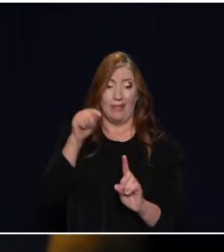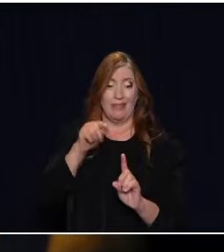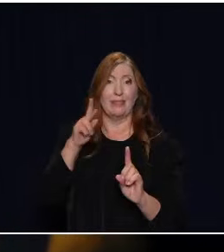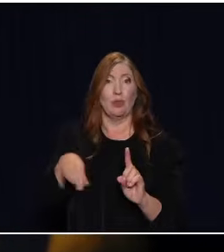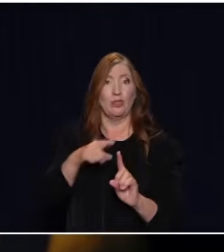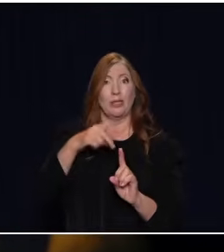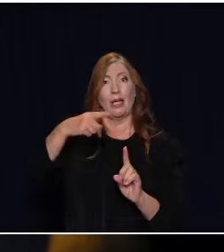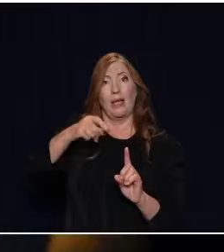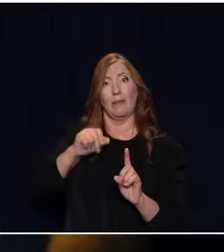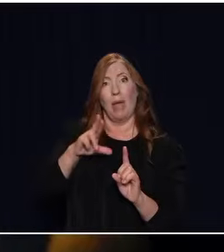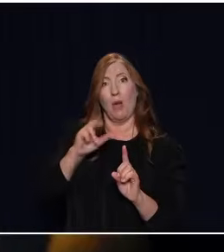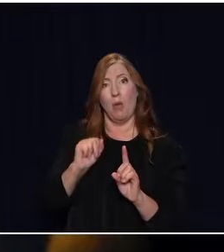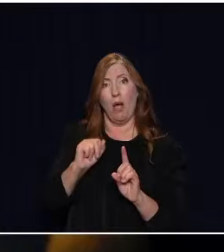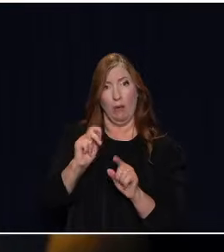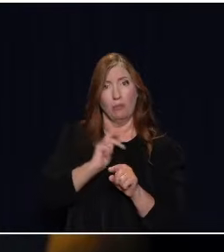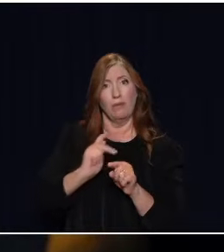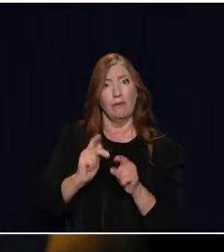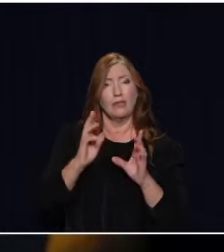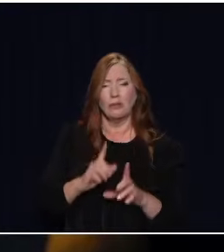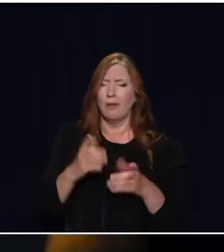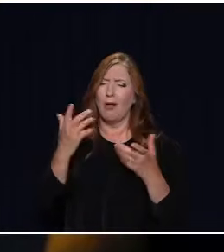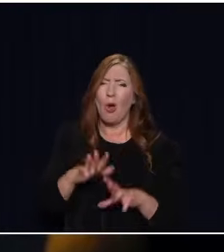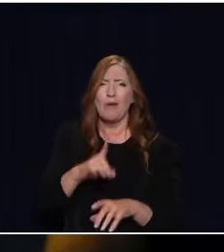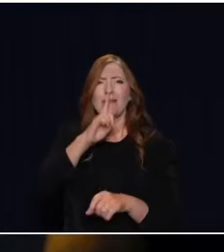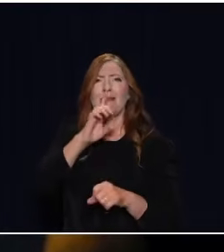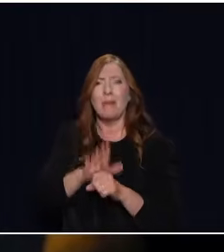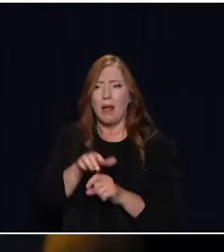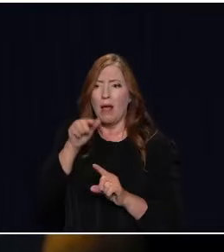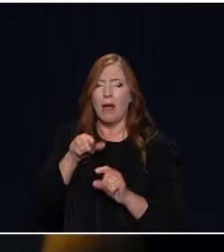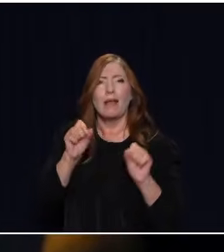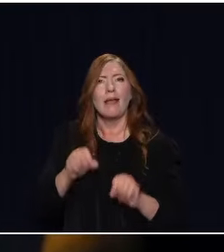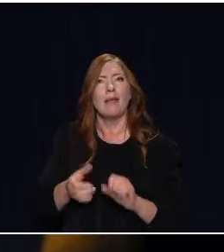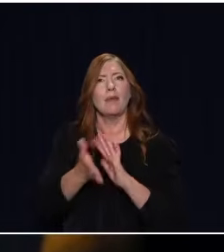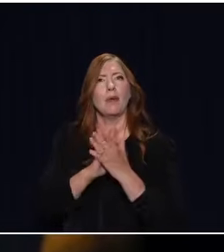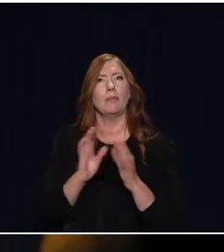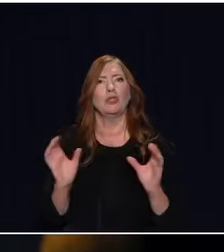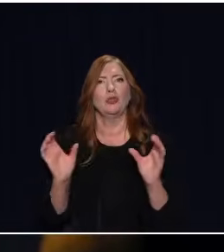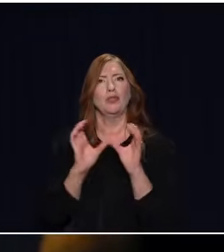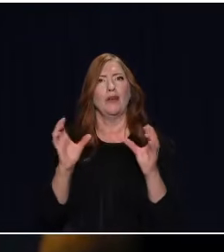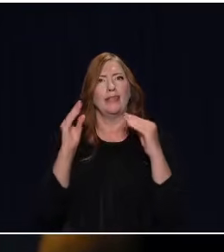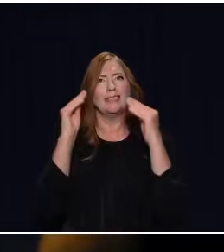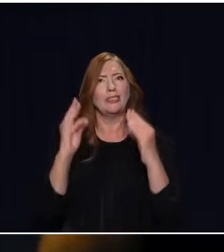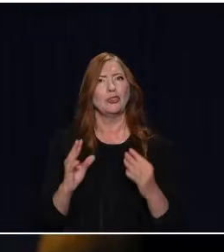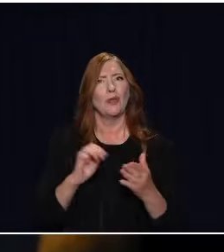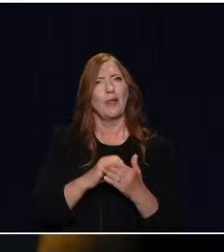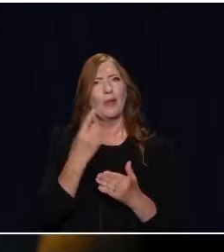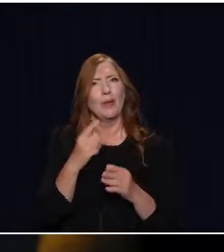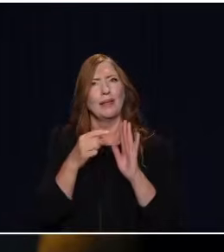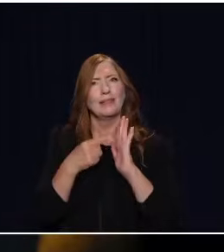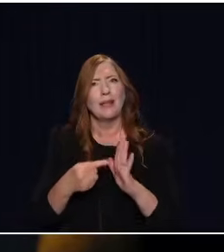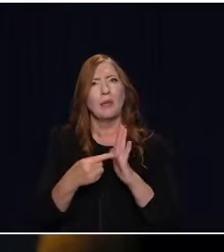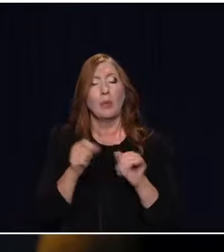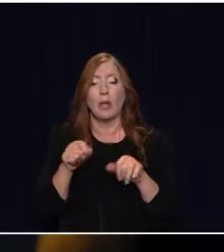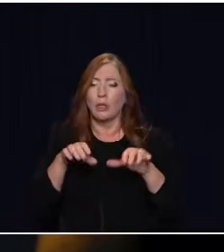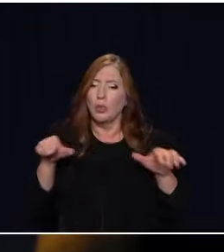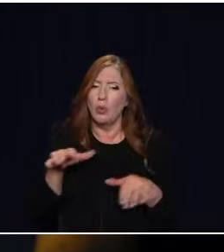LEARNING ABOUT AN ACCELERATED PROGRAM THERE THROUGH THE